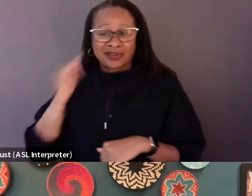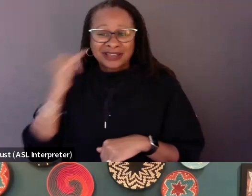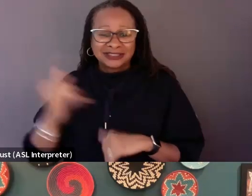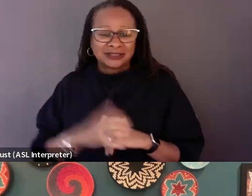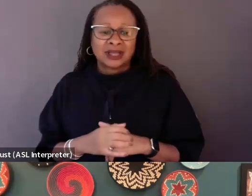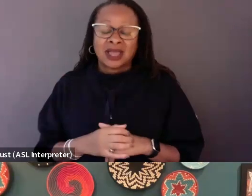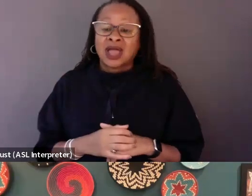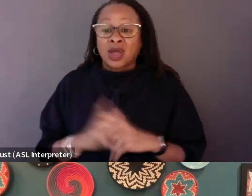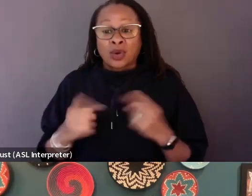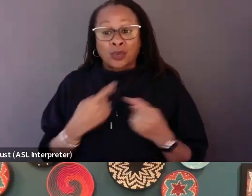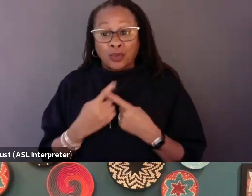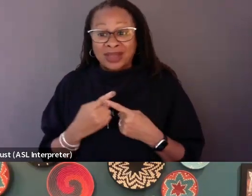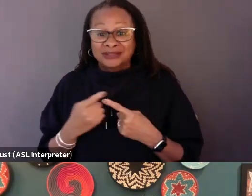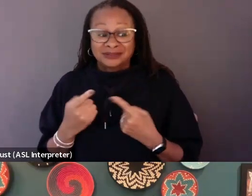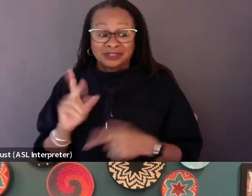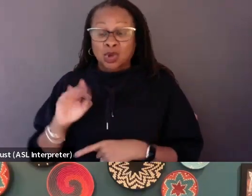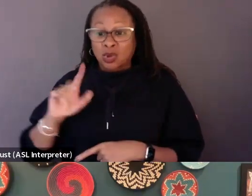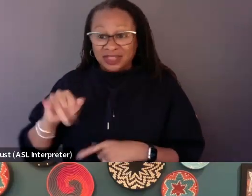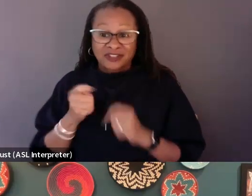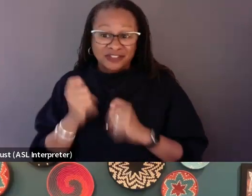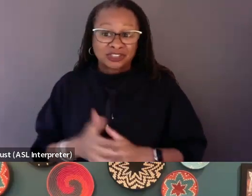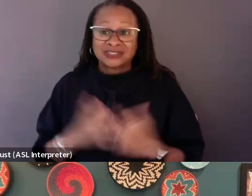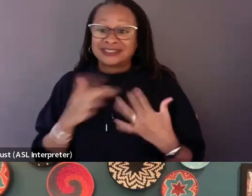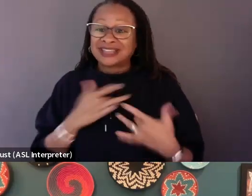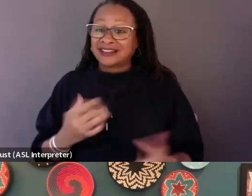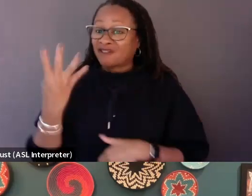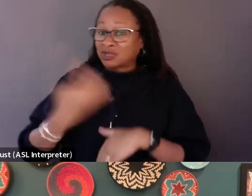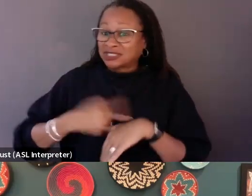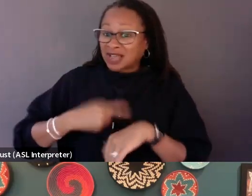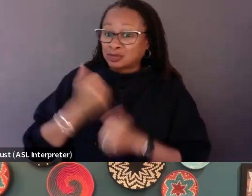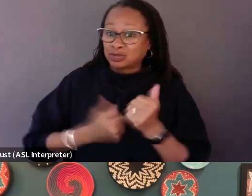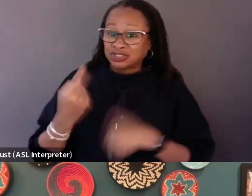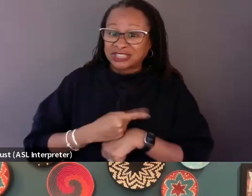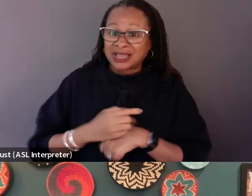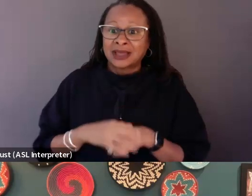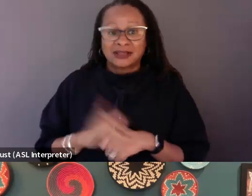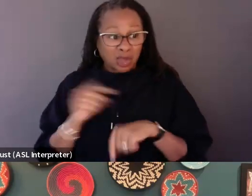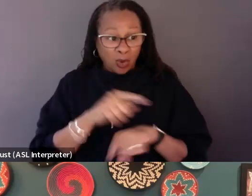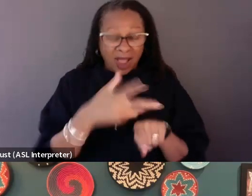When the tide is rising, they go to cast their net, and when the tide is falling, they go to pull the net out. And in this way they know